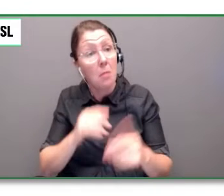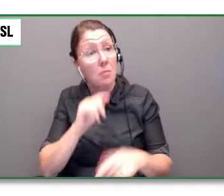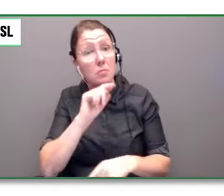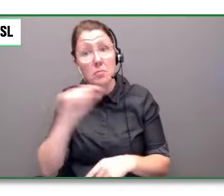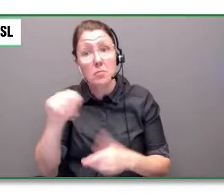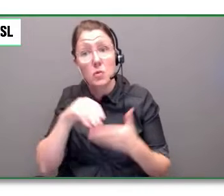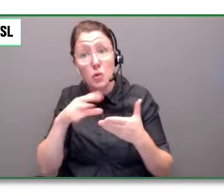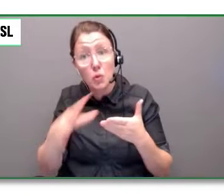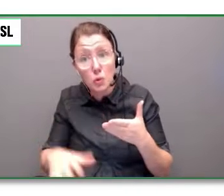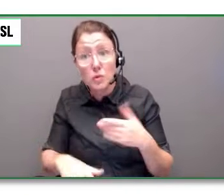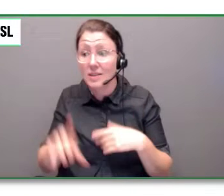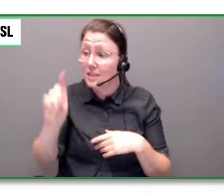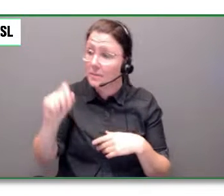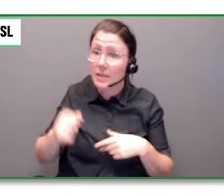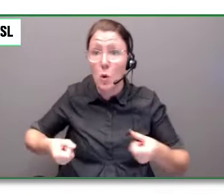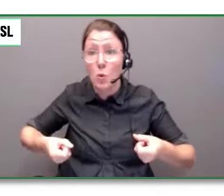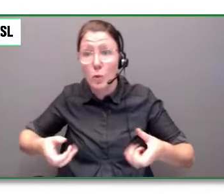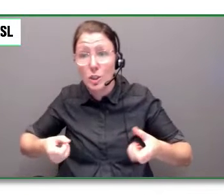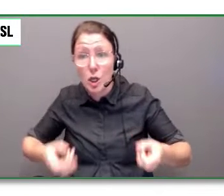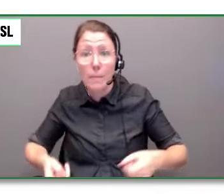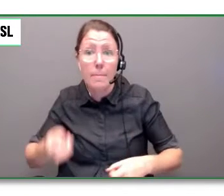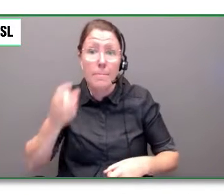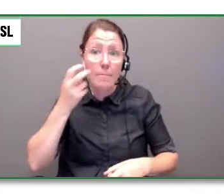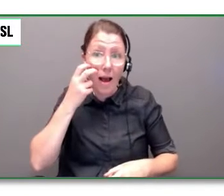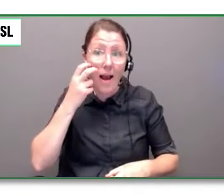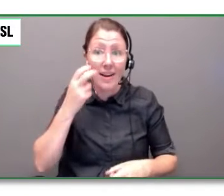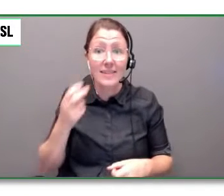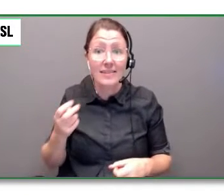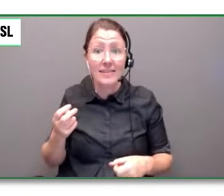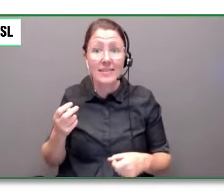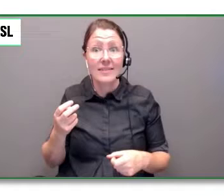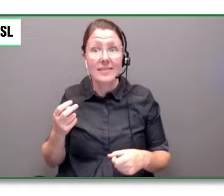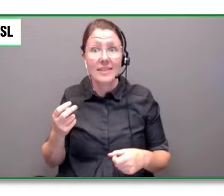already are keyed into a lot of these things that the students that haven't